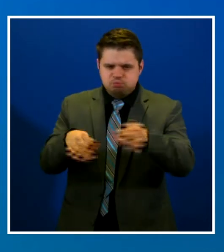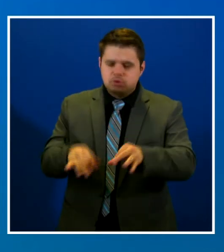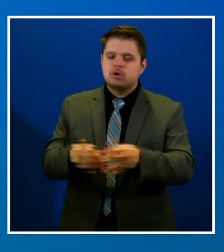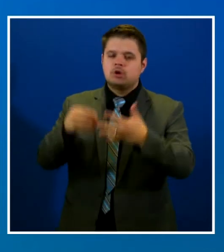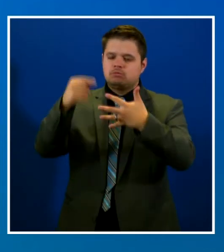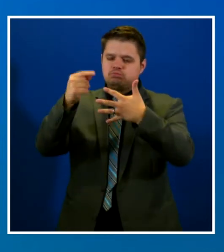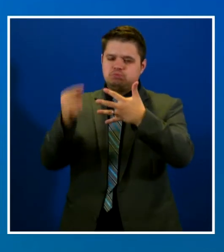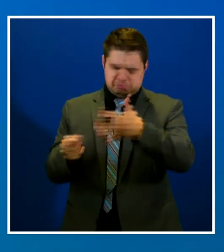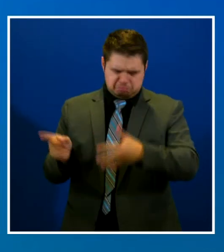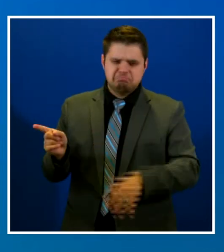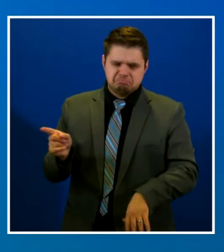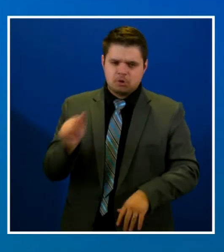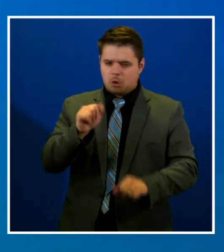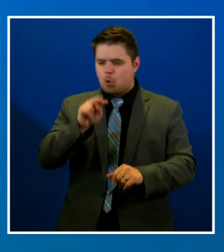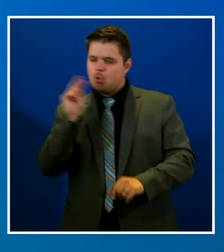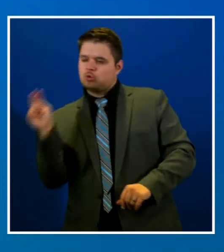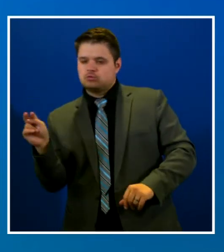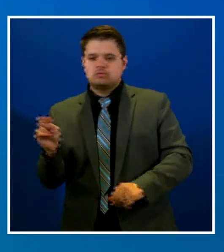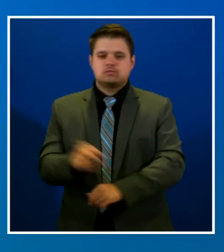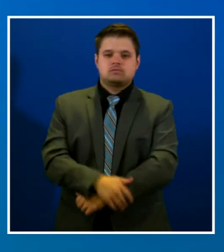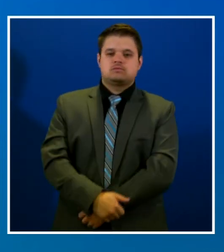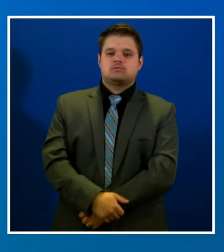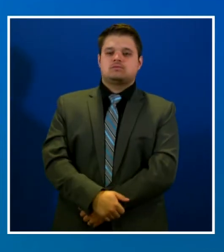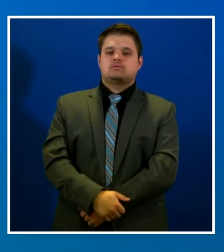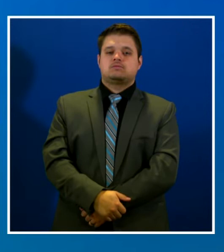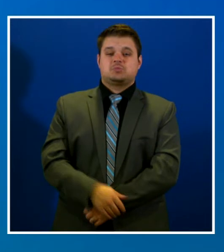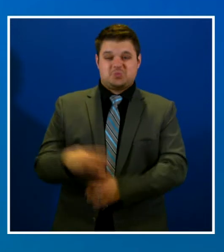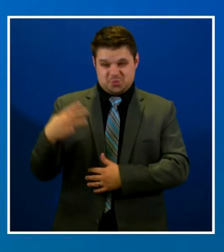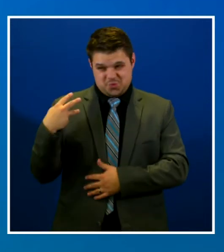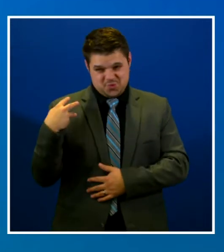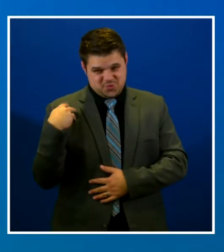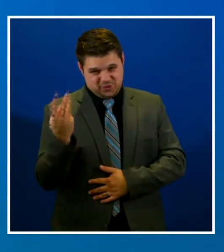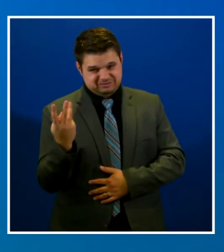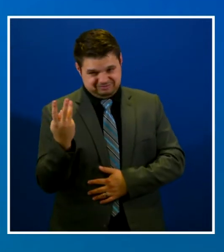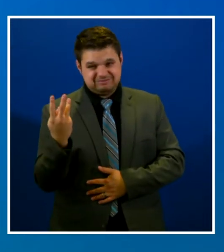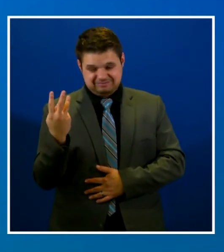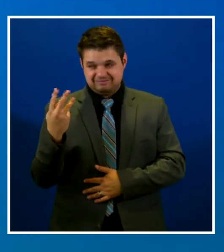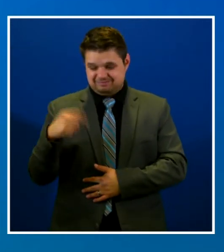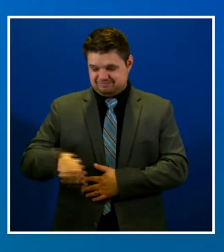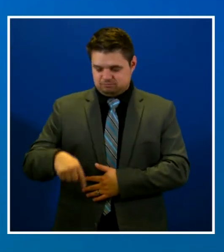Washington has now passed 5,000 deaths from COVID-19 and that's